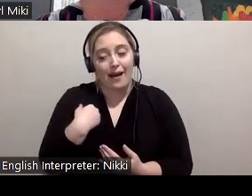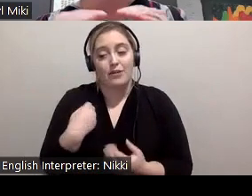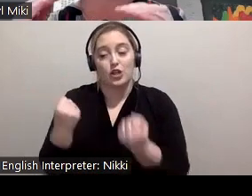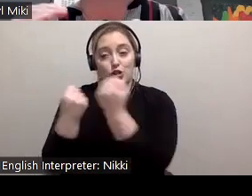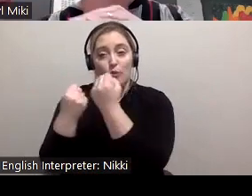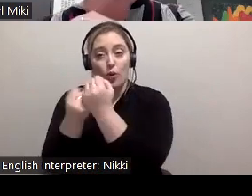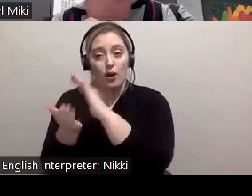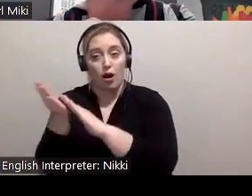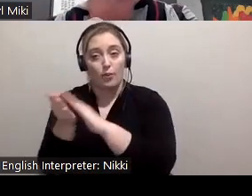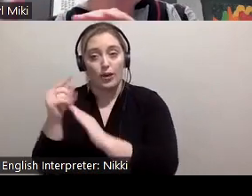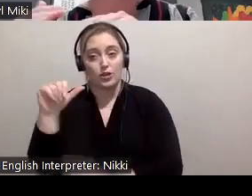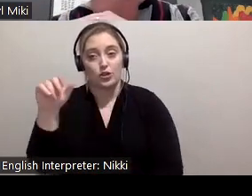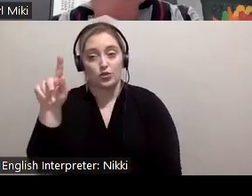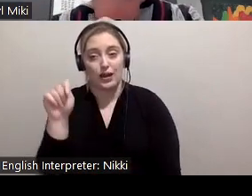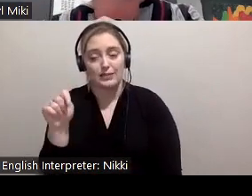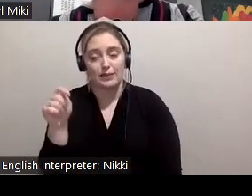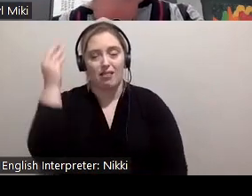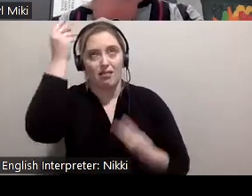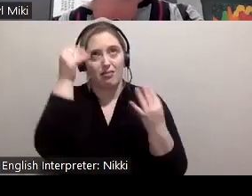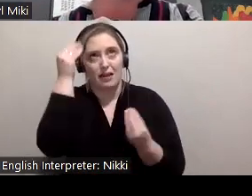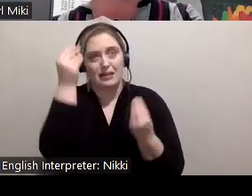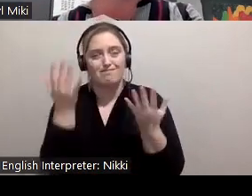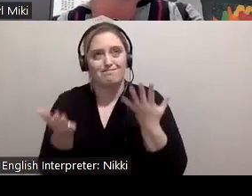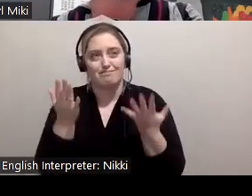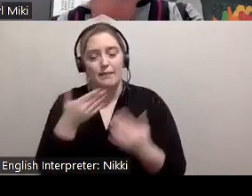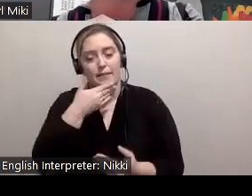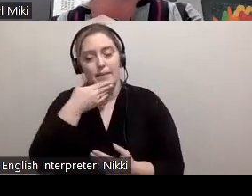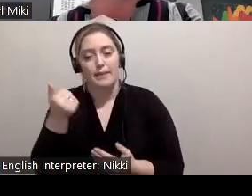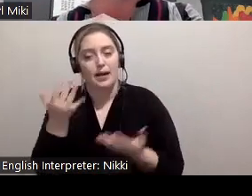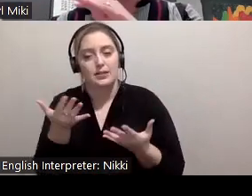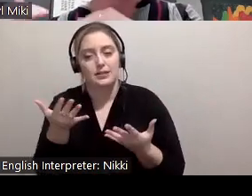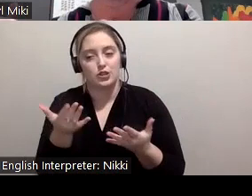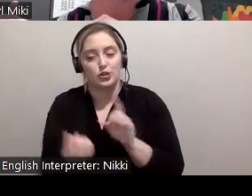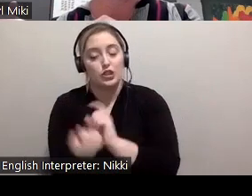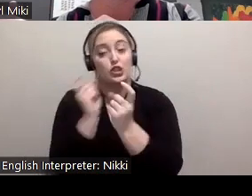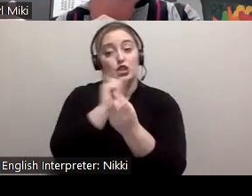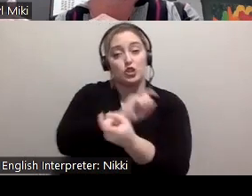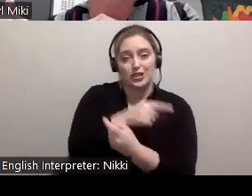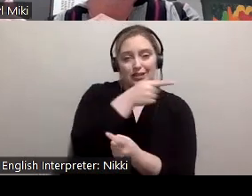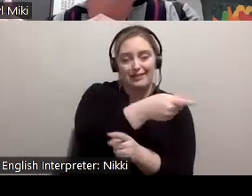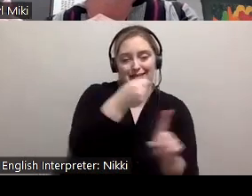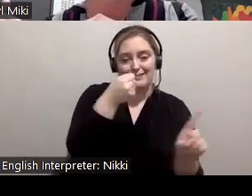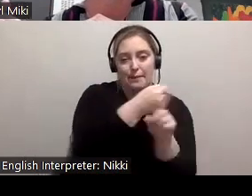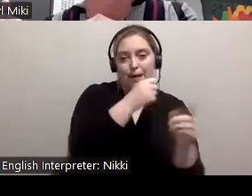but are thinking to change over to to this grant then you know